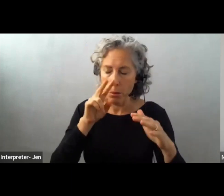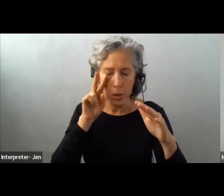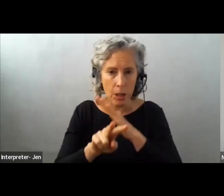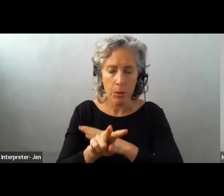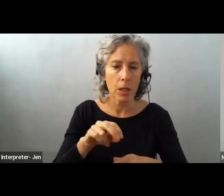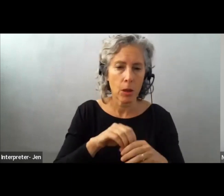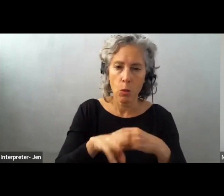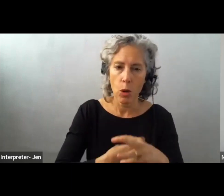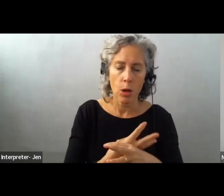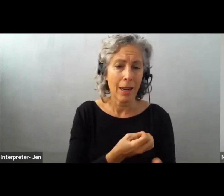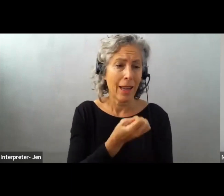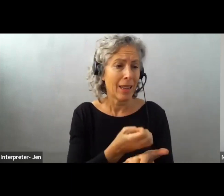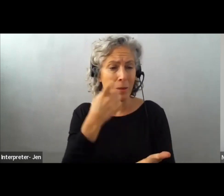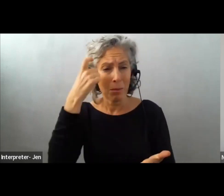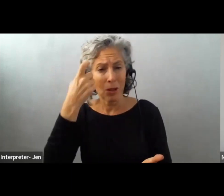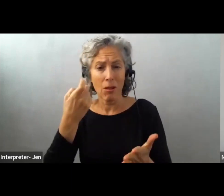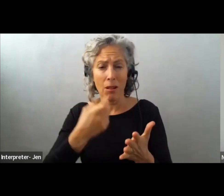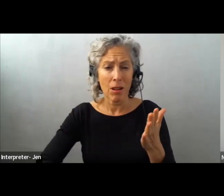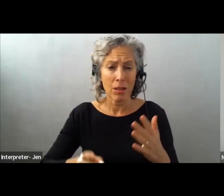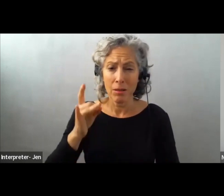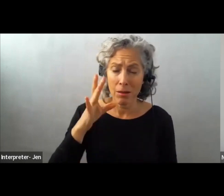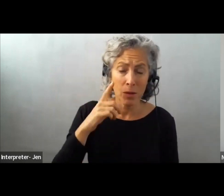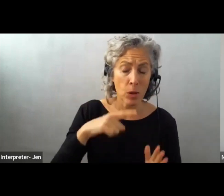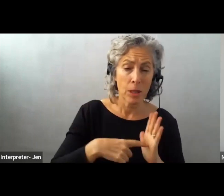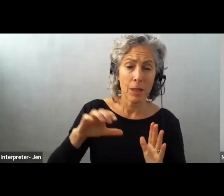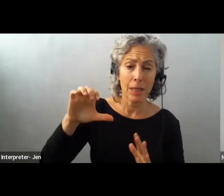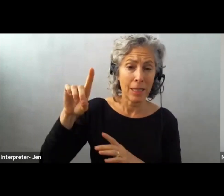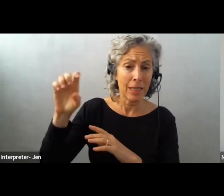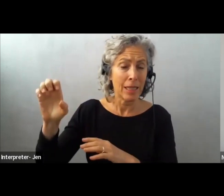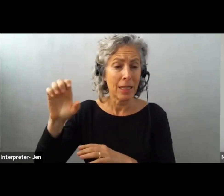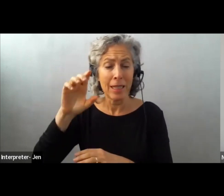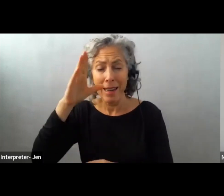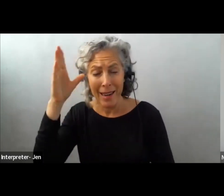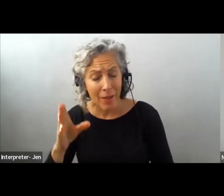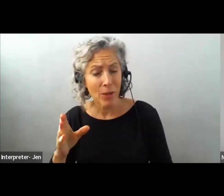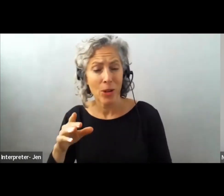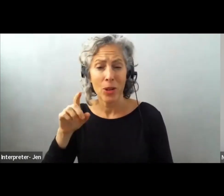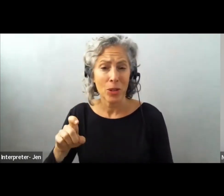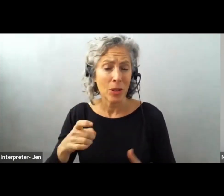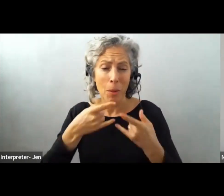Economic and mental costs. For instance, CDC should never have rolled back its mass gains back